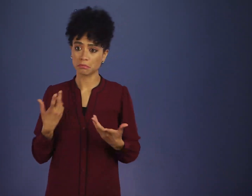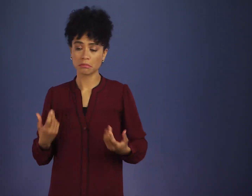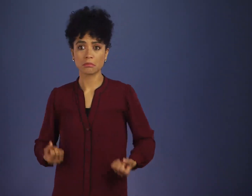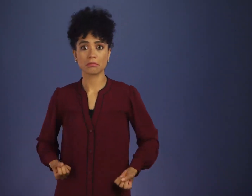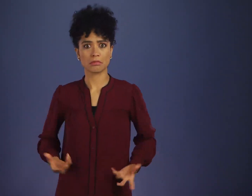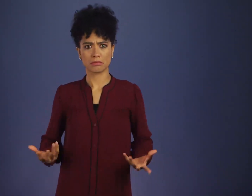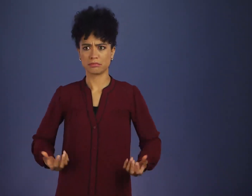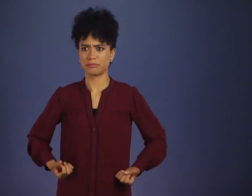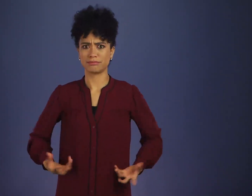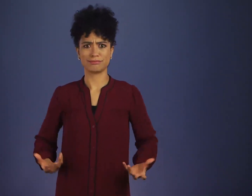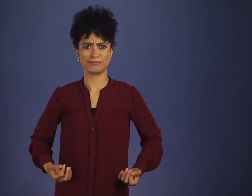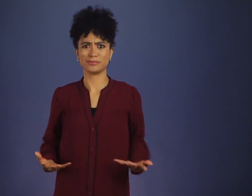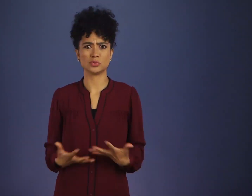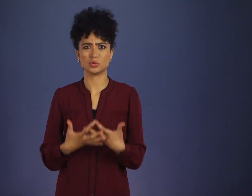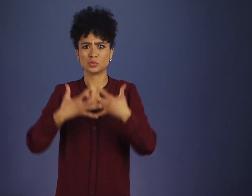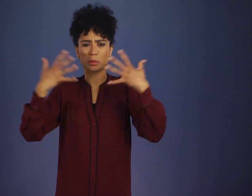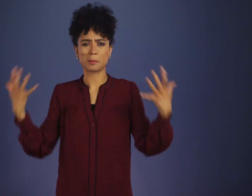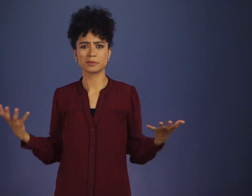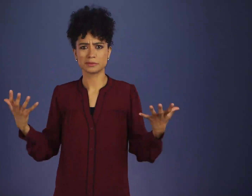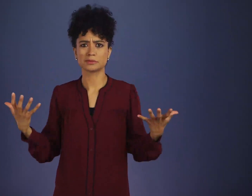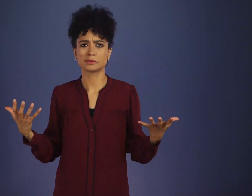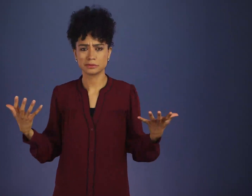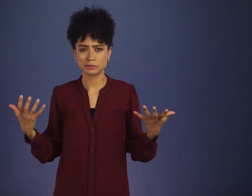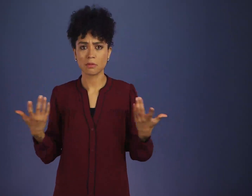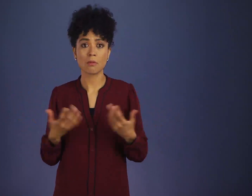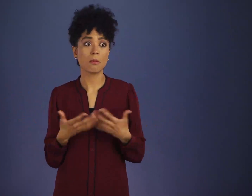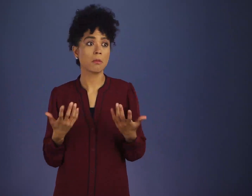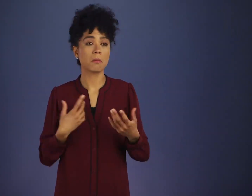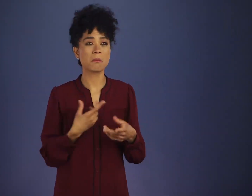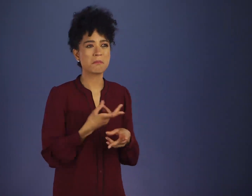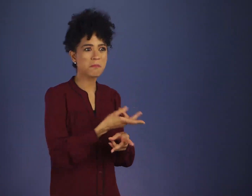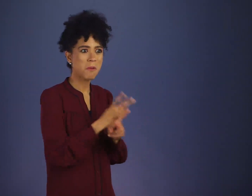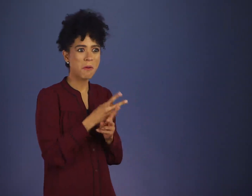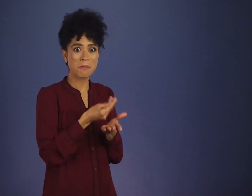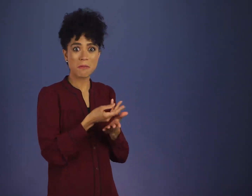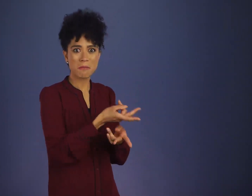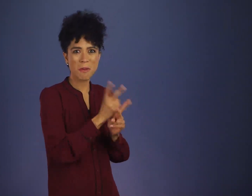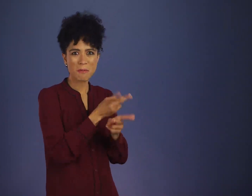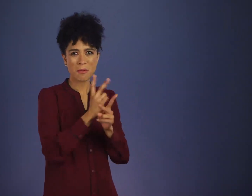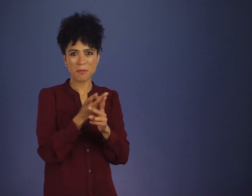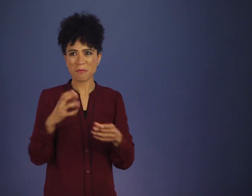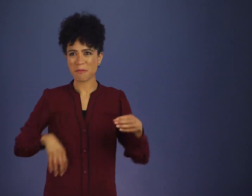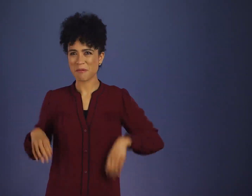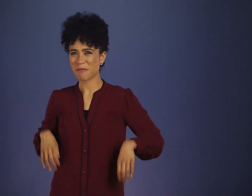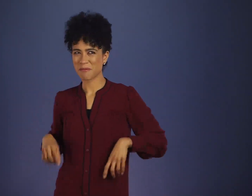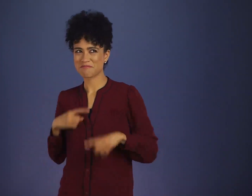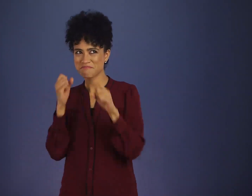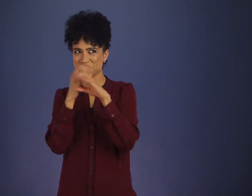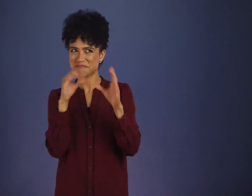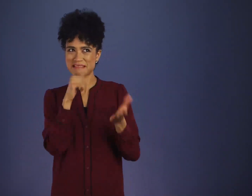Was I extravagant? Did I recklessly borrow money, caring little whether it was repaid or not?